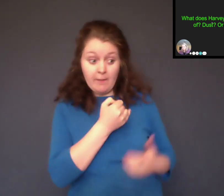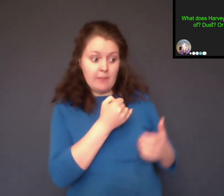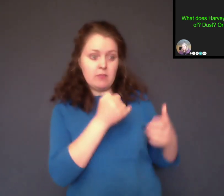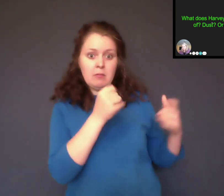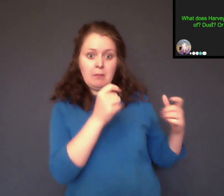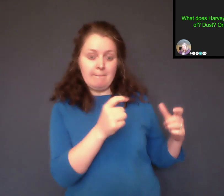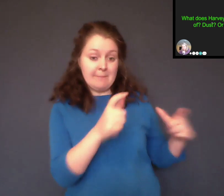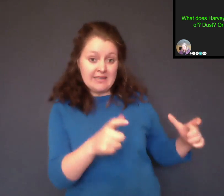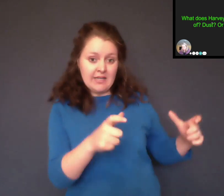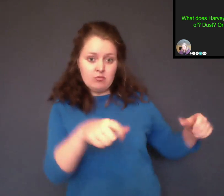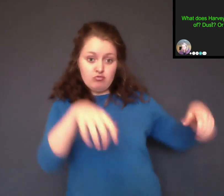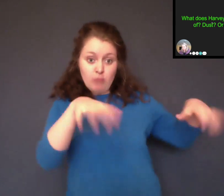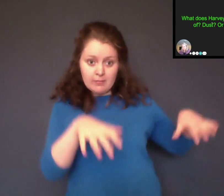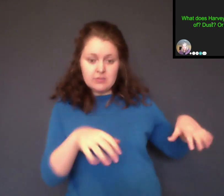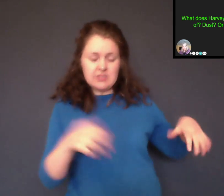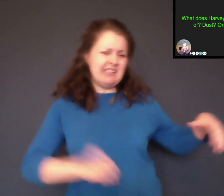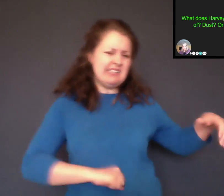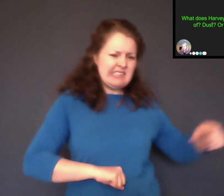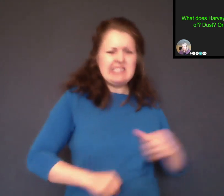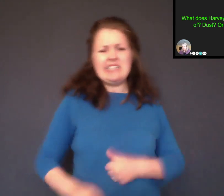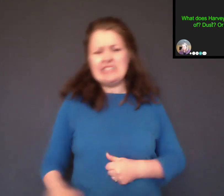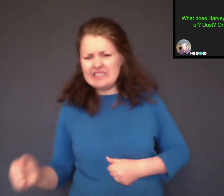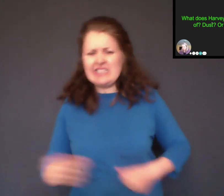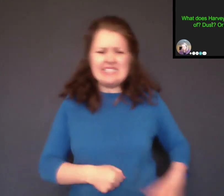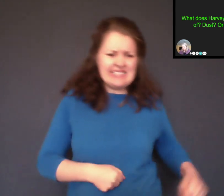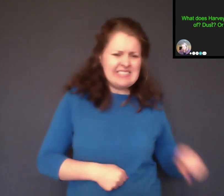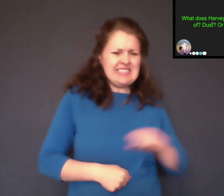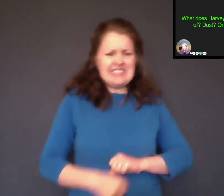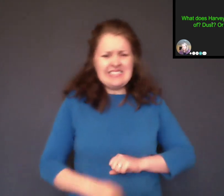so he drops the plate begins to slam his fist against his stomach